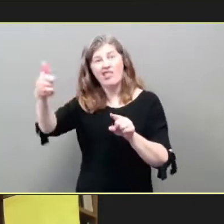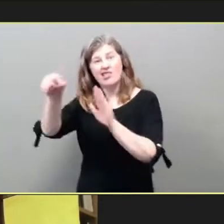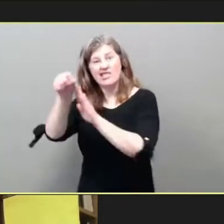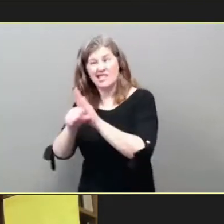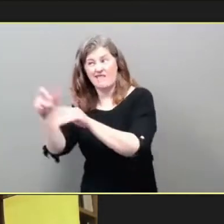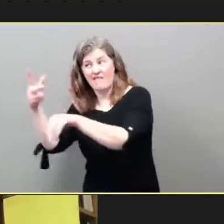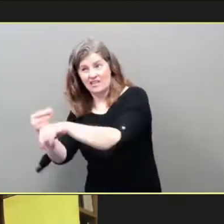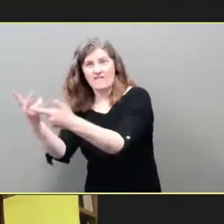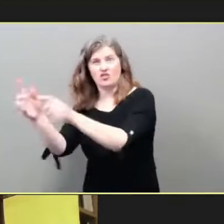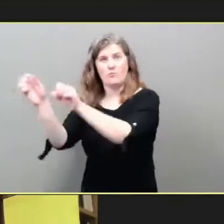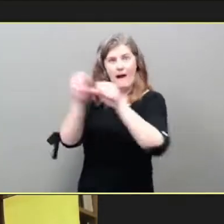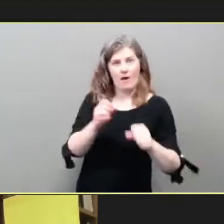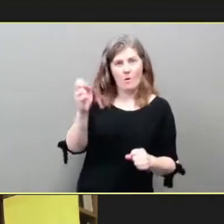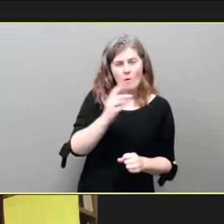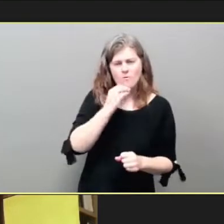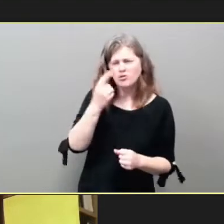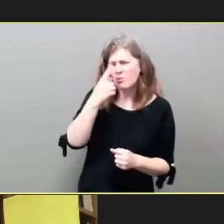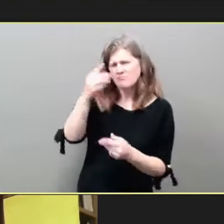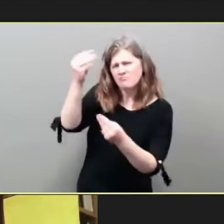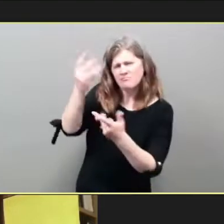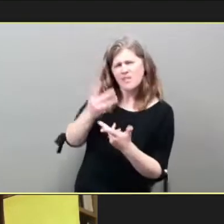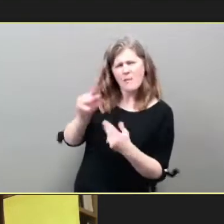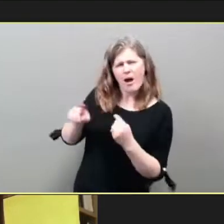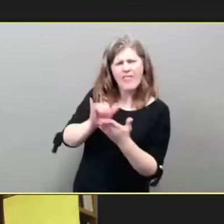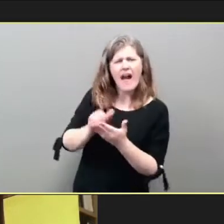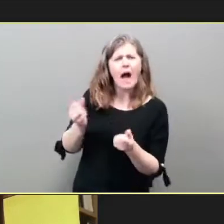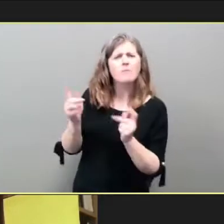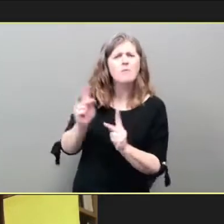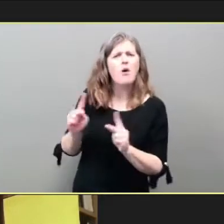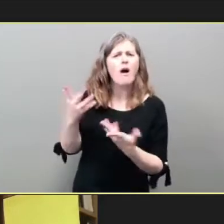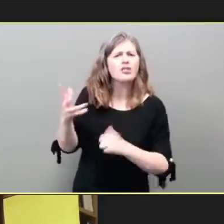you can give us an update on that? How many people have been vaccinated out of